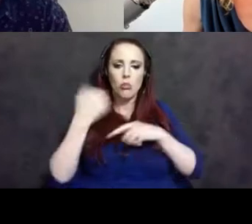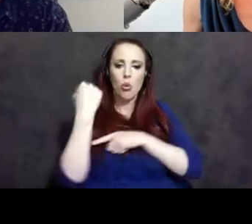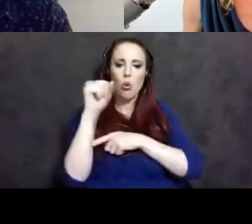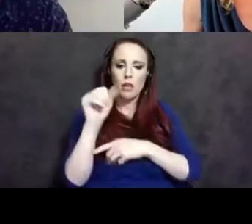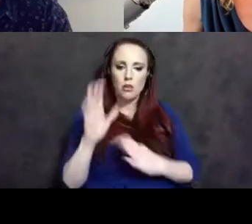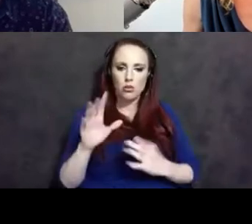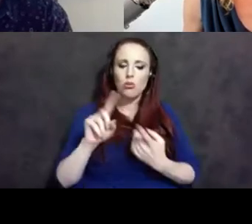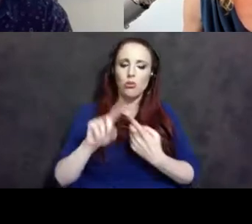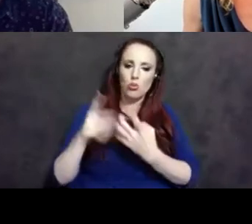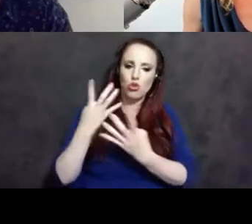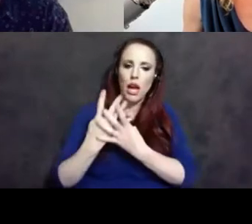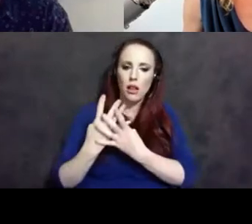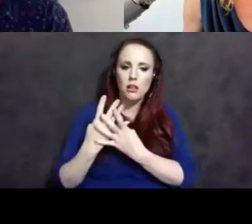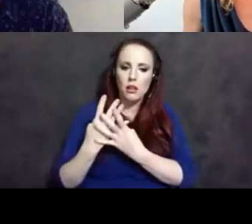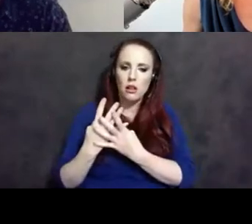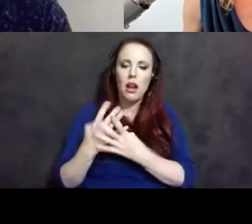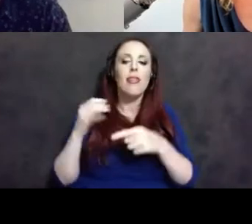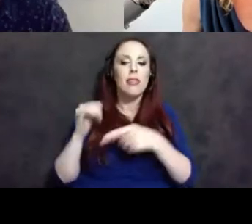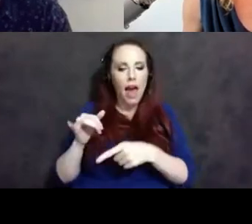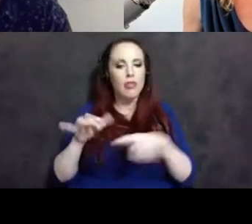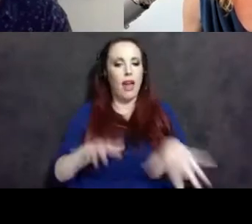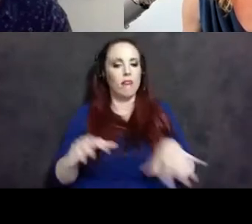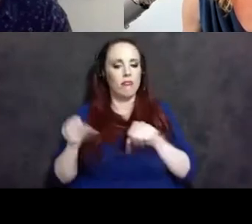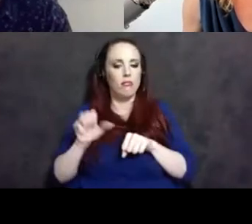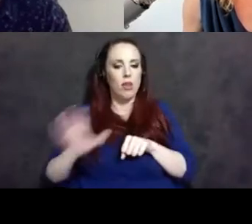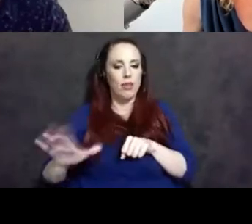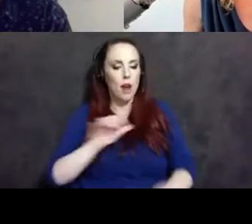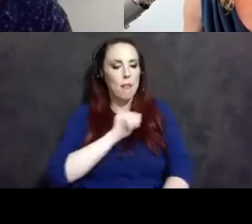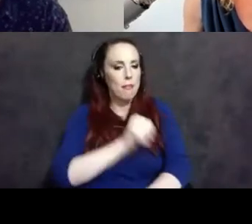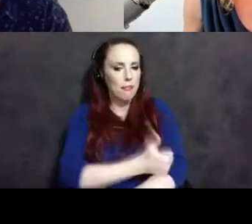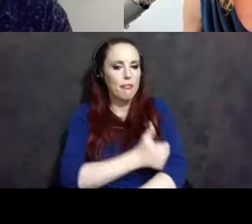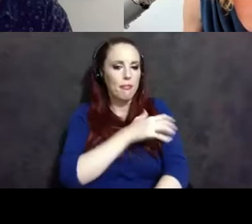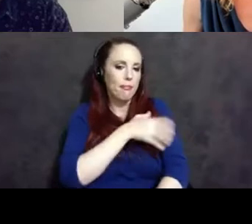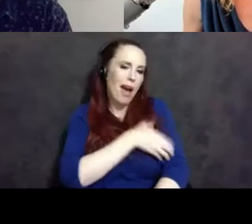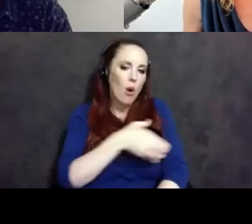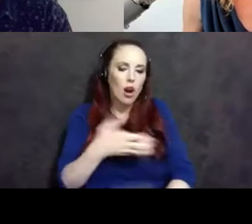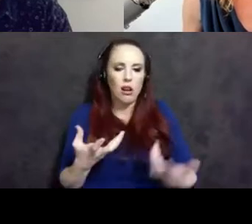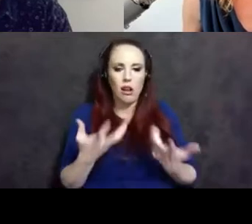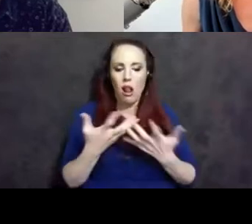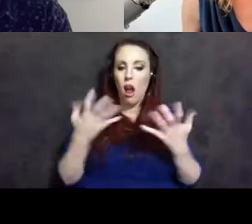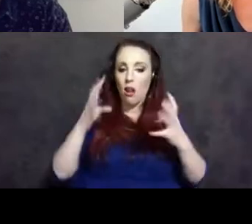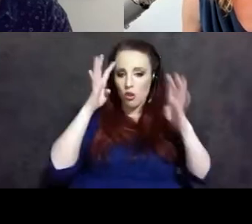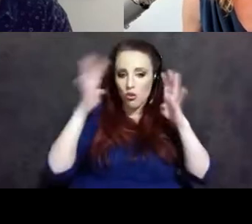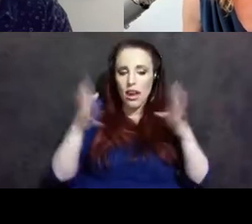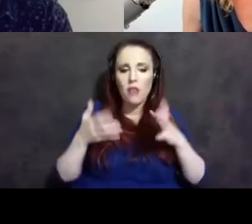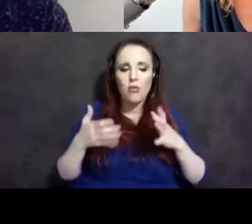And that's how they reassert their power. And there's a lot of creative ways, like, if we really look deep inside us of what the